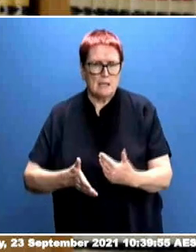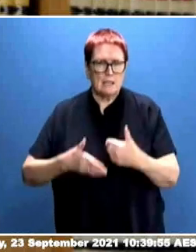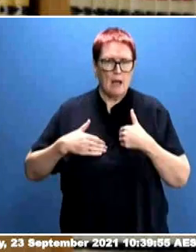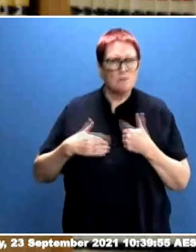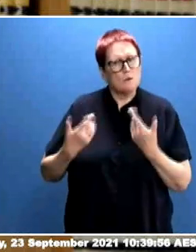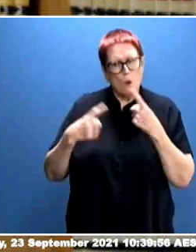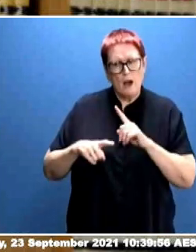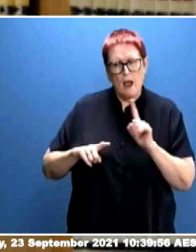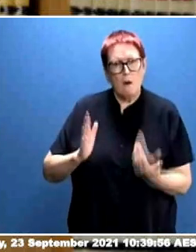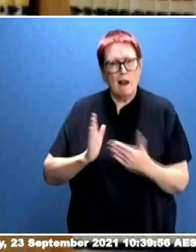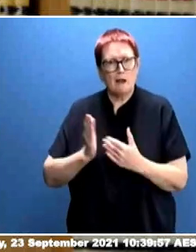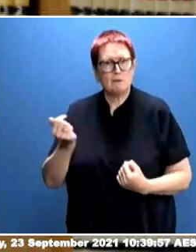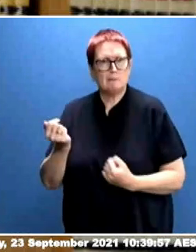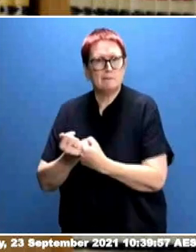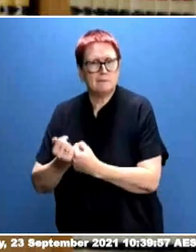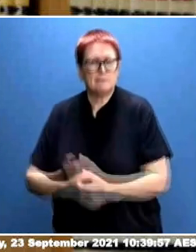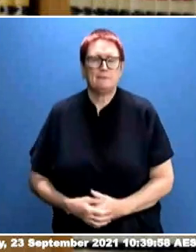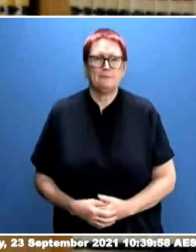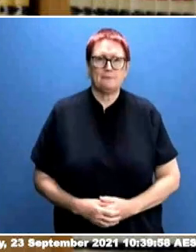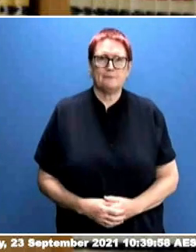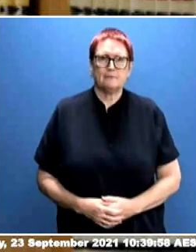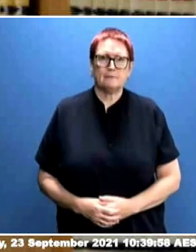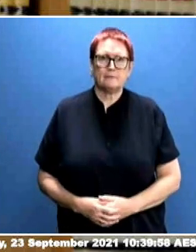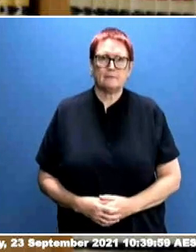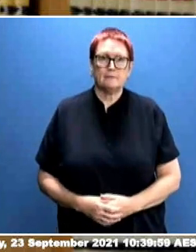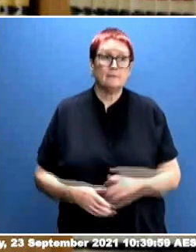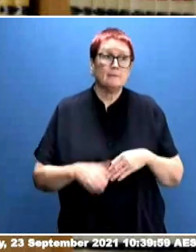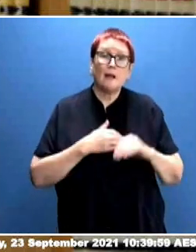It has been discussed in the Irish Service whether or not